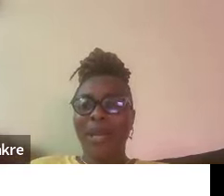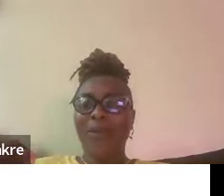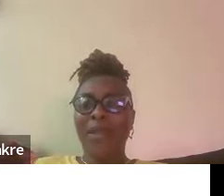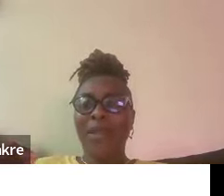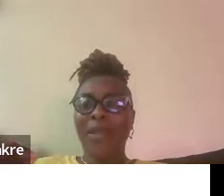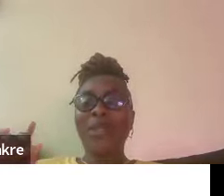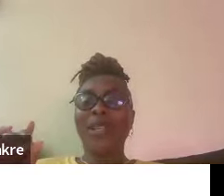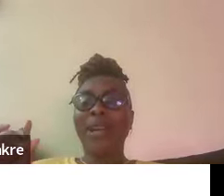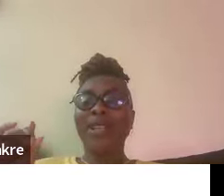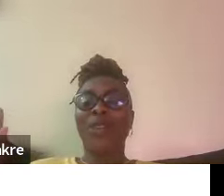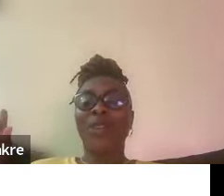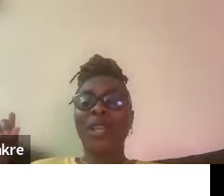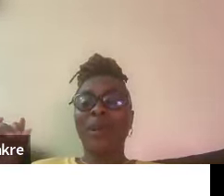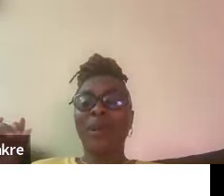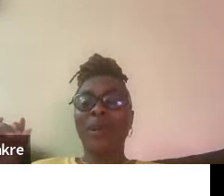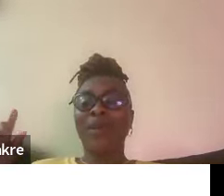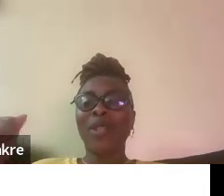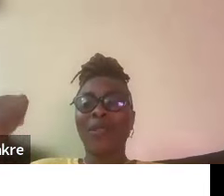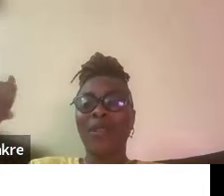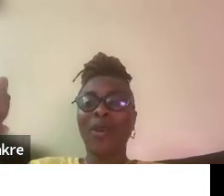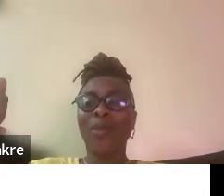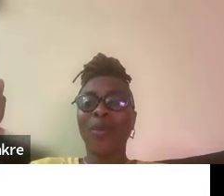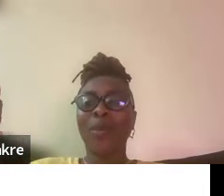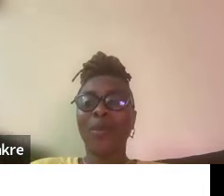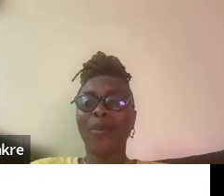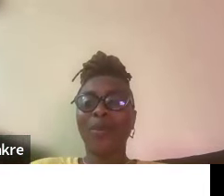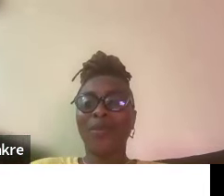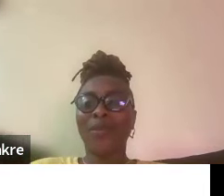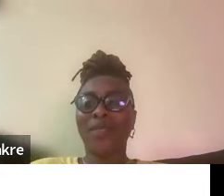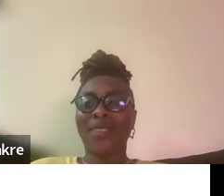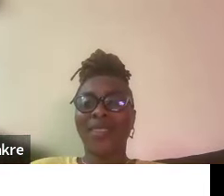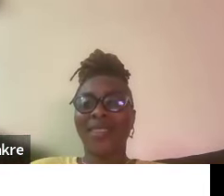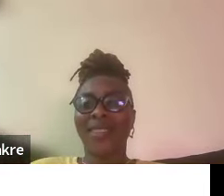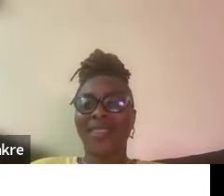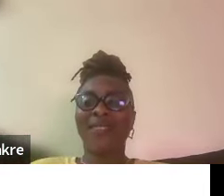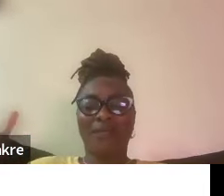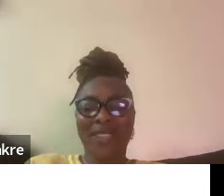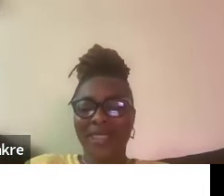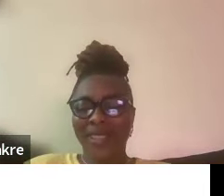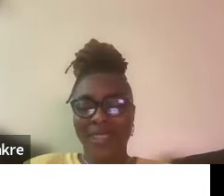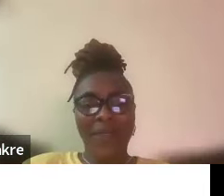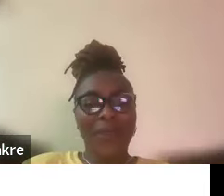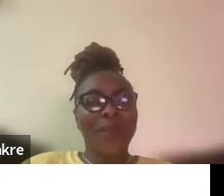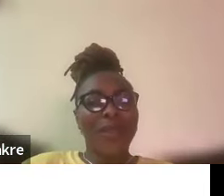sola bakre: Madam Fuke. Can you see my screen? You are the person I'll be. Just give a thumbs up fantastic.